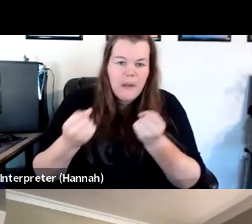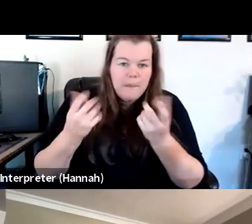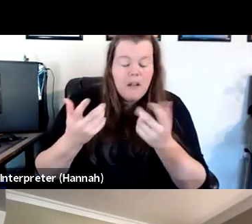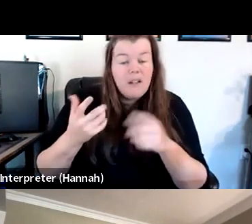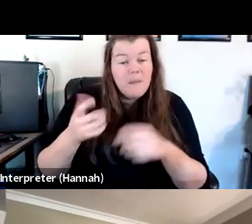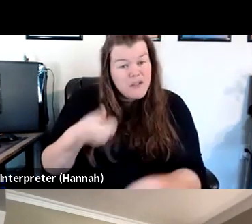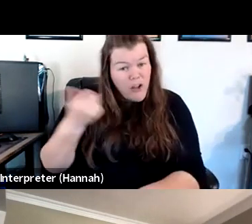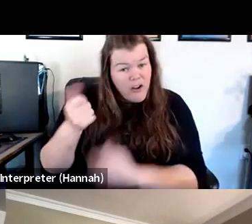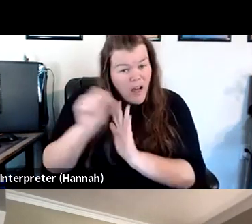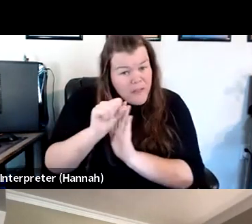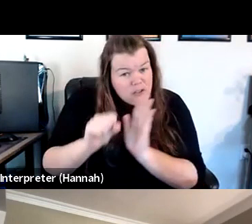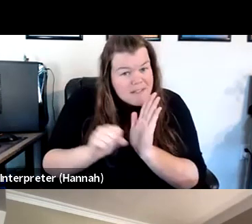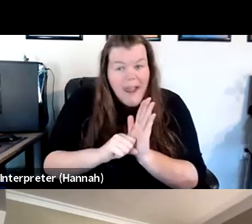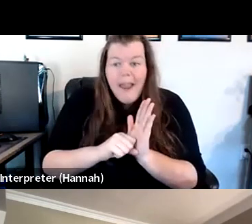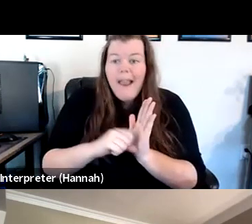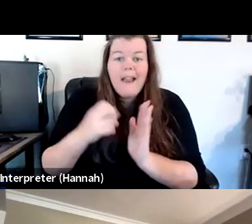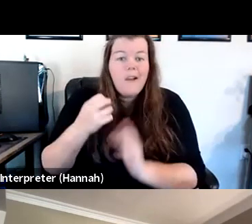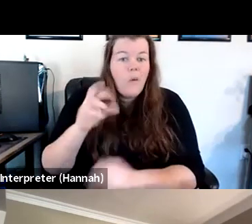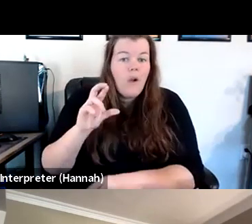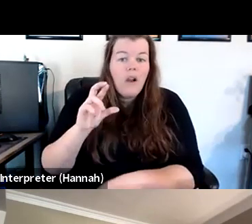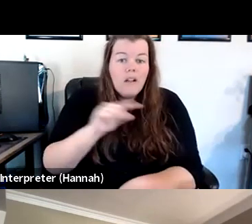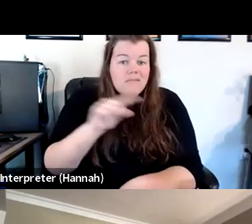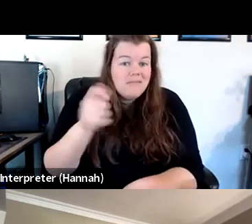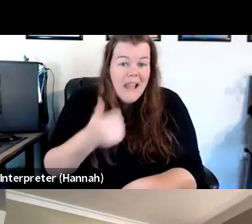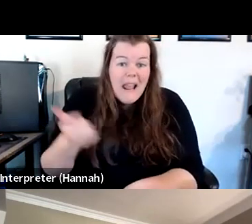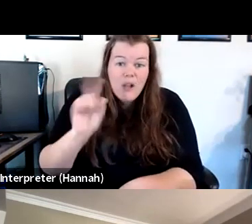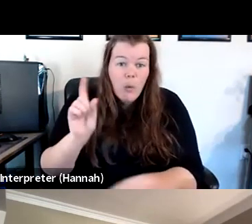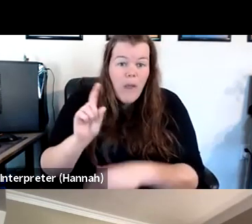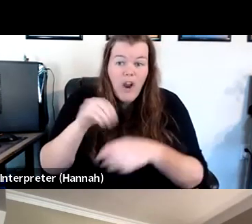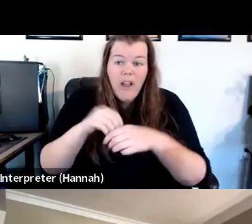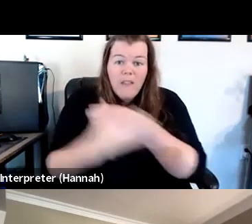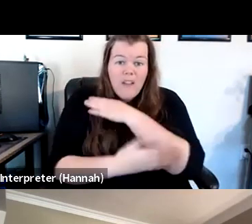state or states anywhere else in the country that has been able to successfully figure out how to